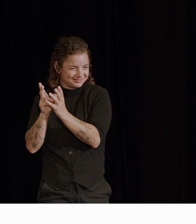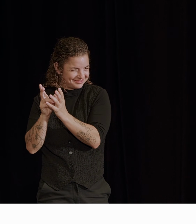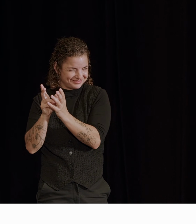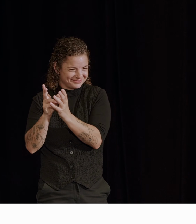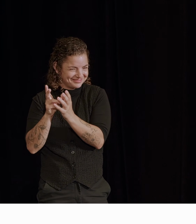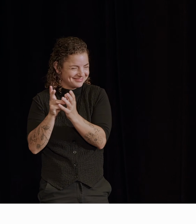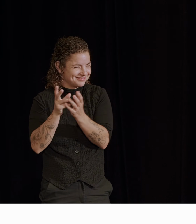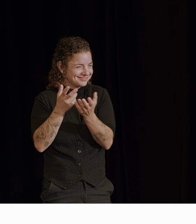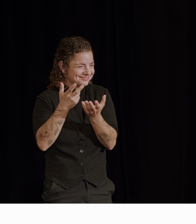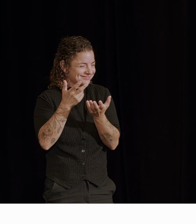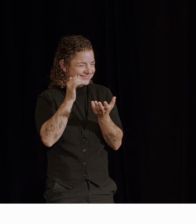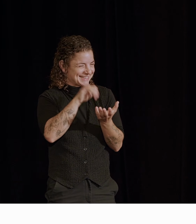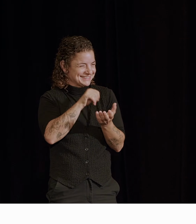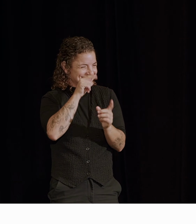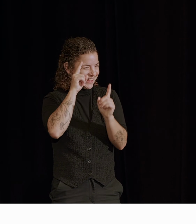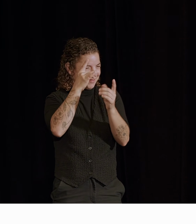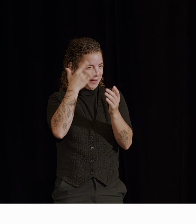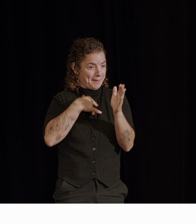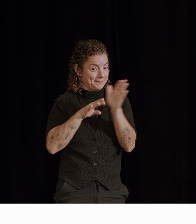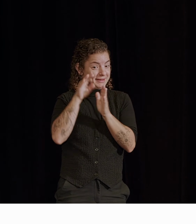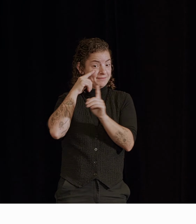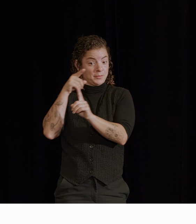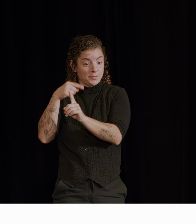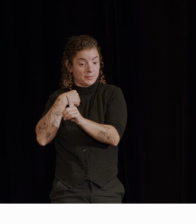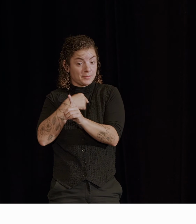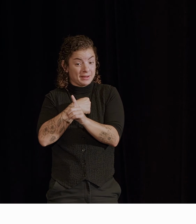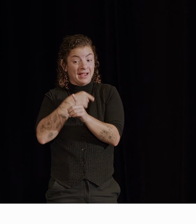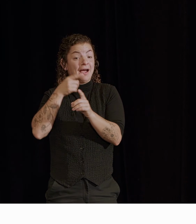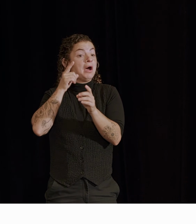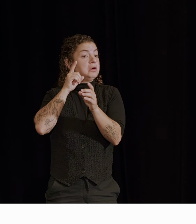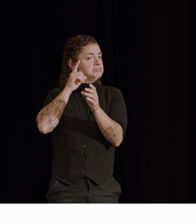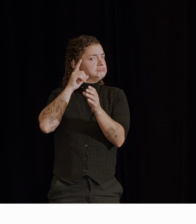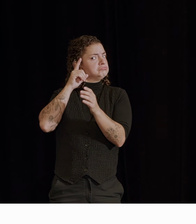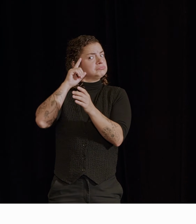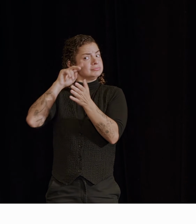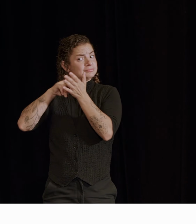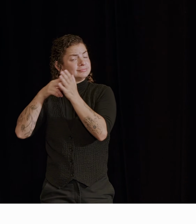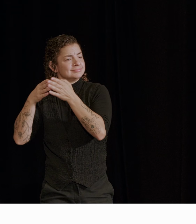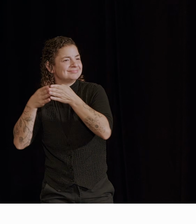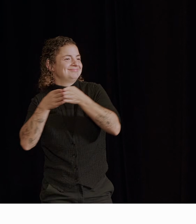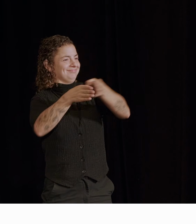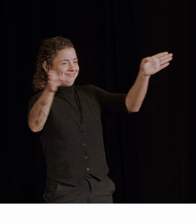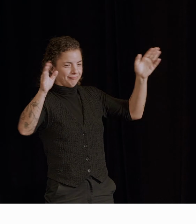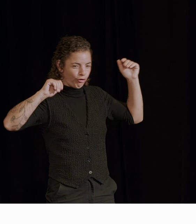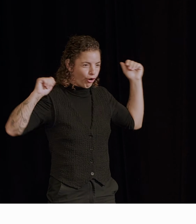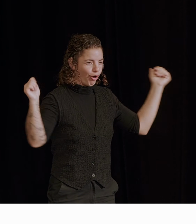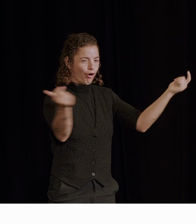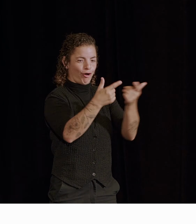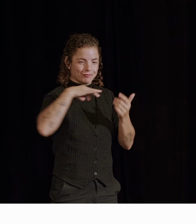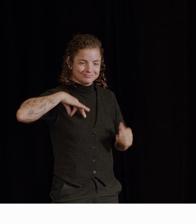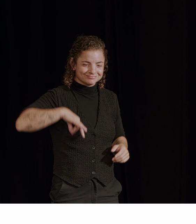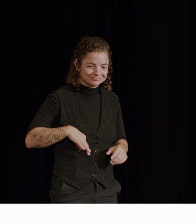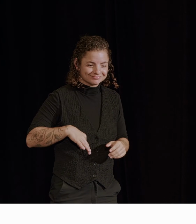We're actually, one, valid, important, and worth building for. But two,